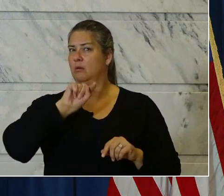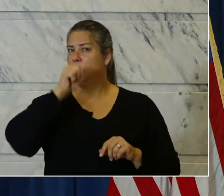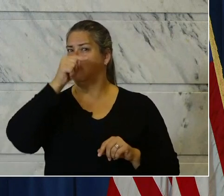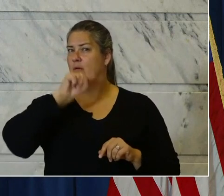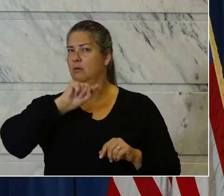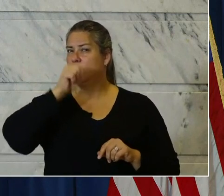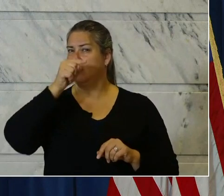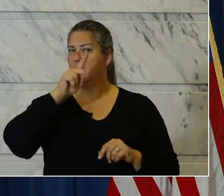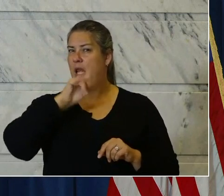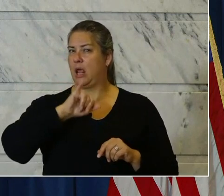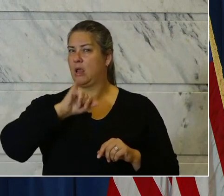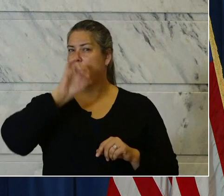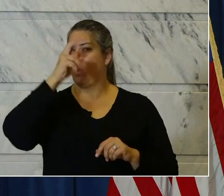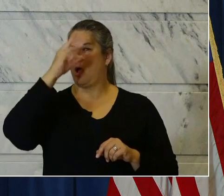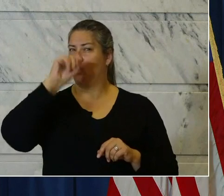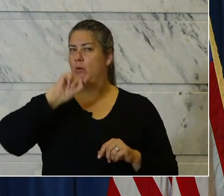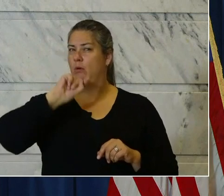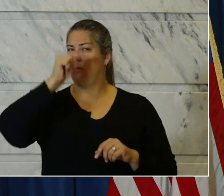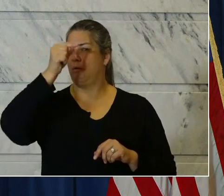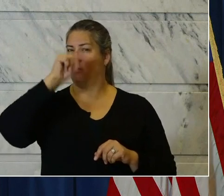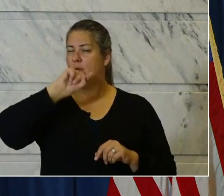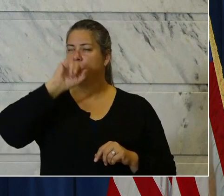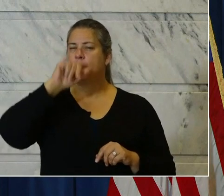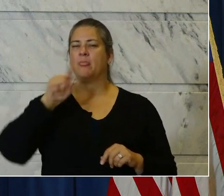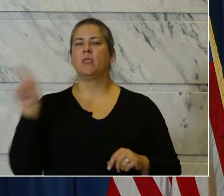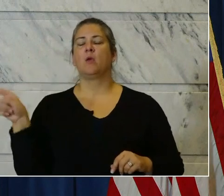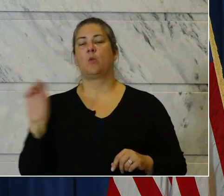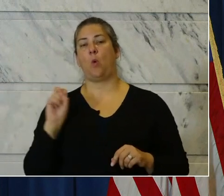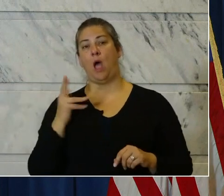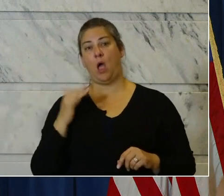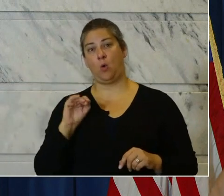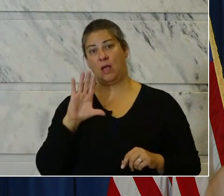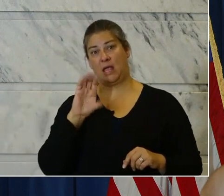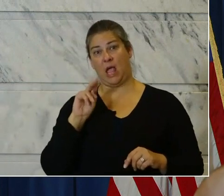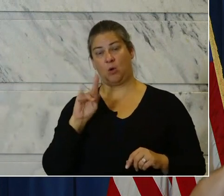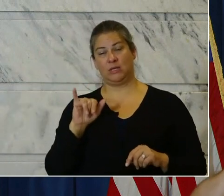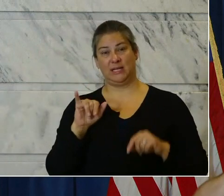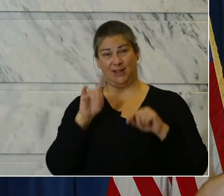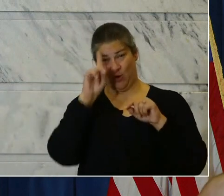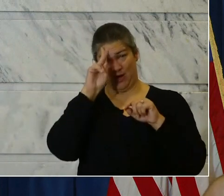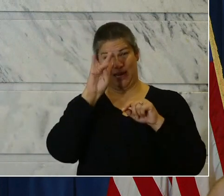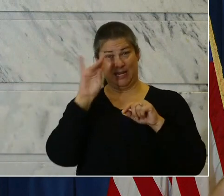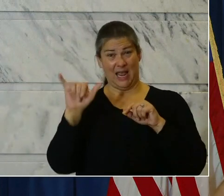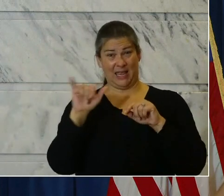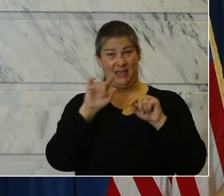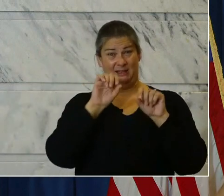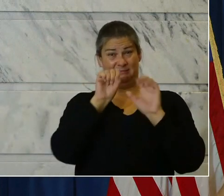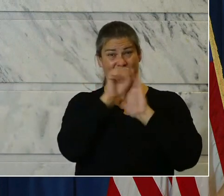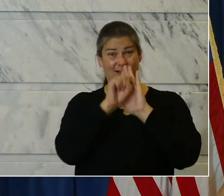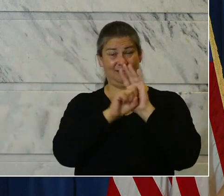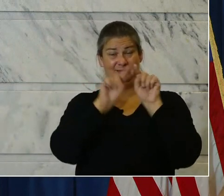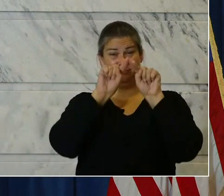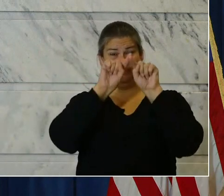MEDIA SPREAD. DOWN FROM A LOT OF QUESTIONS ON- I GUESS THE